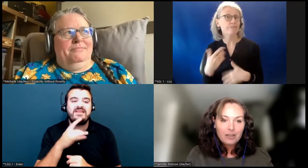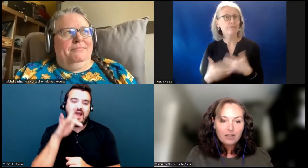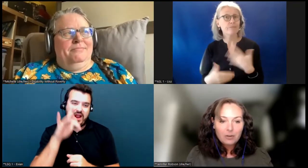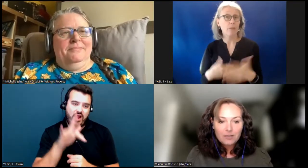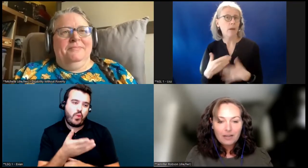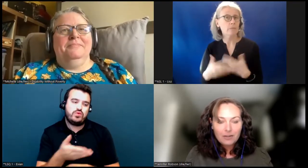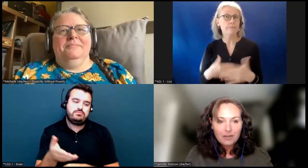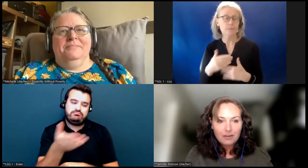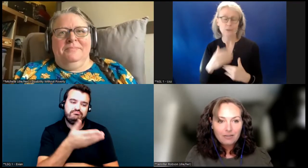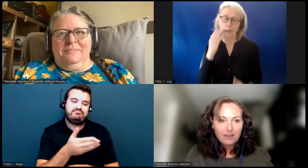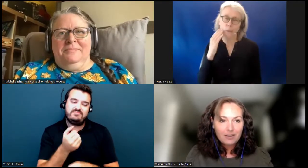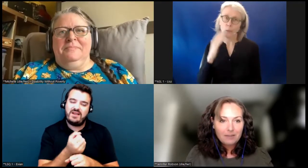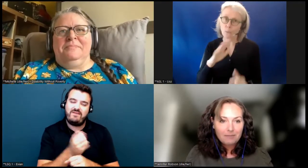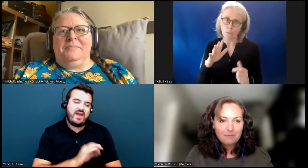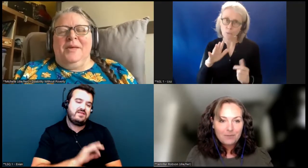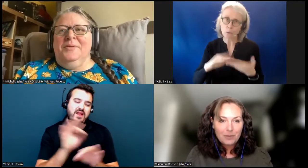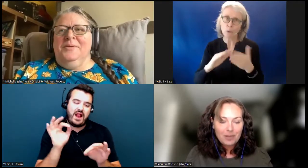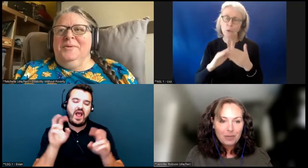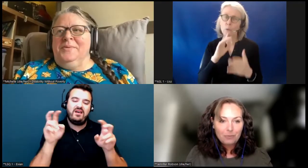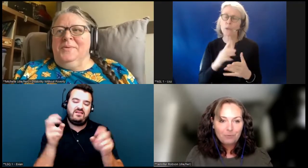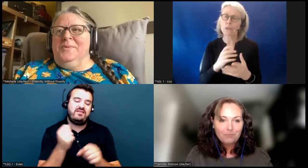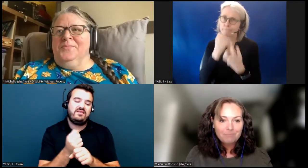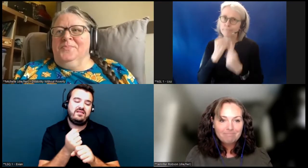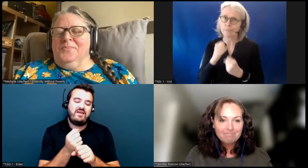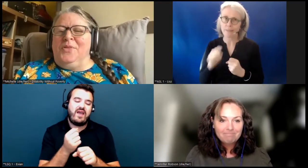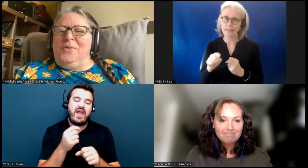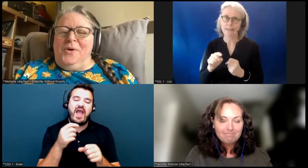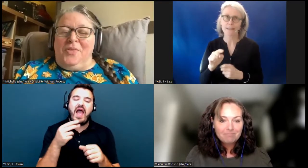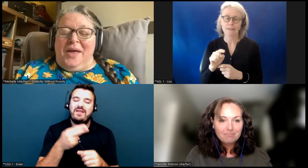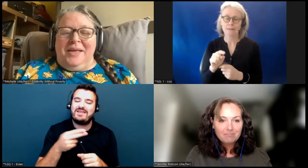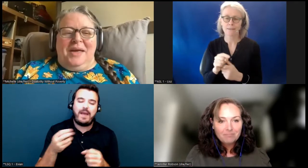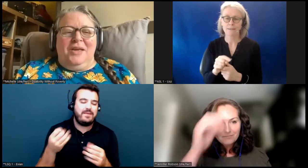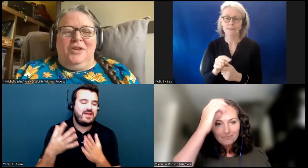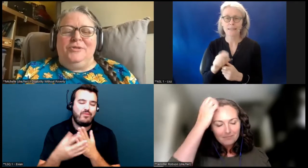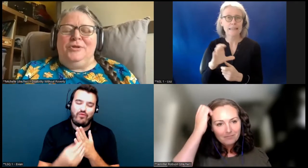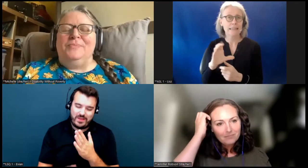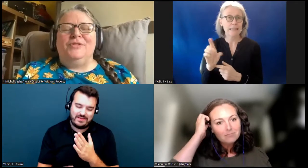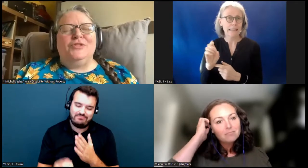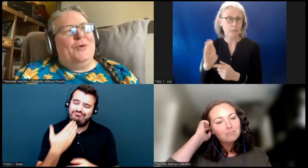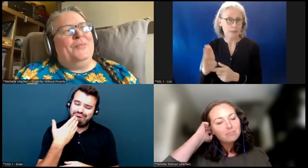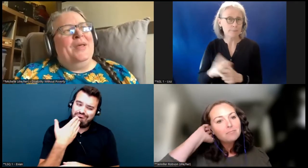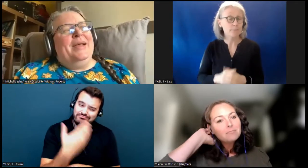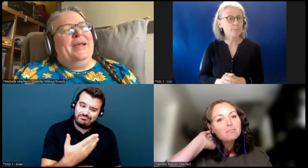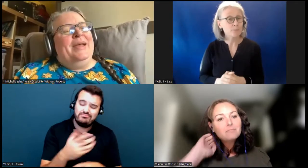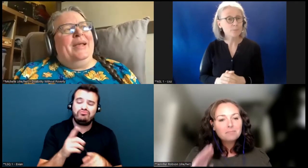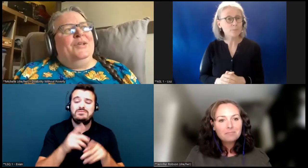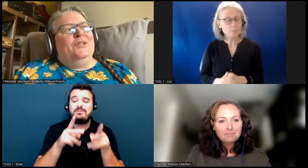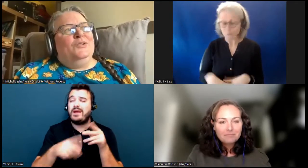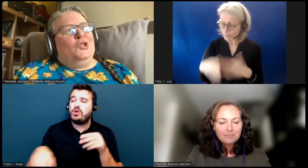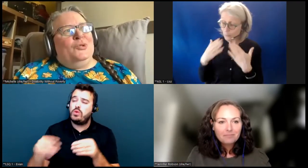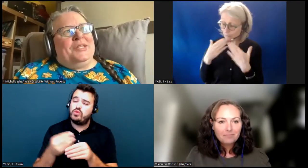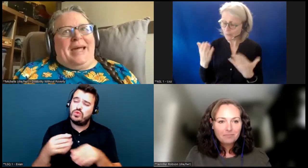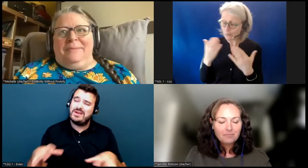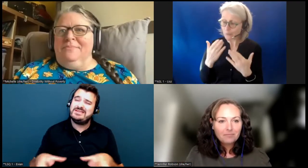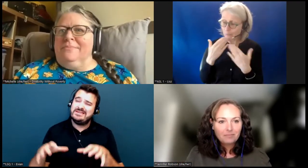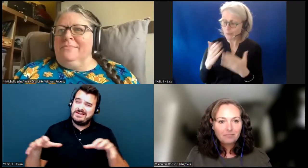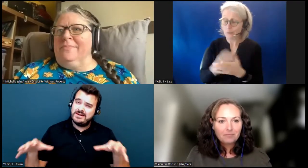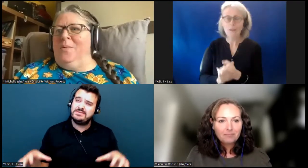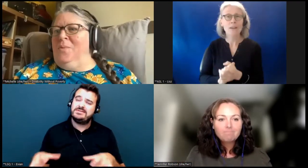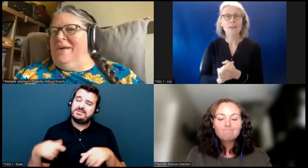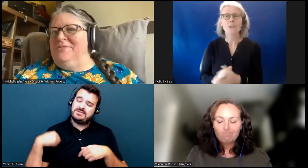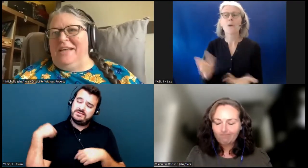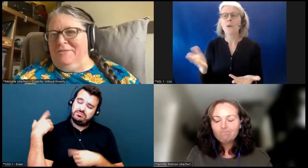KNOW IS GATHERED HERE. TO THANK YOU. WELL, THANK YOU TOO. SO TUESDAY. WE HAVE SECOND